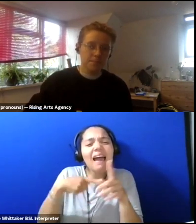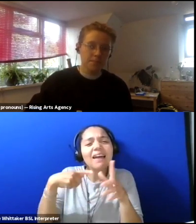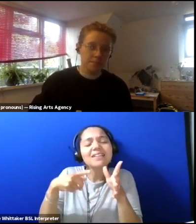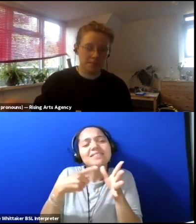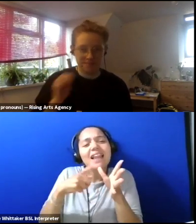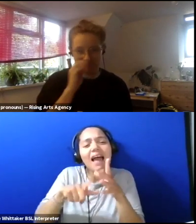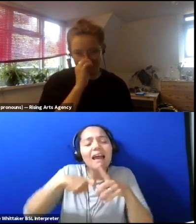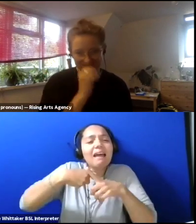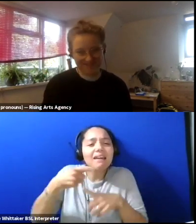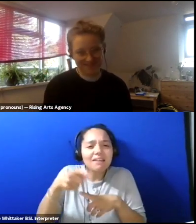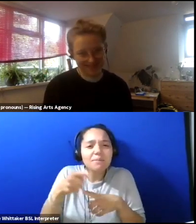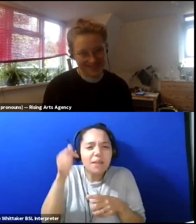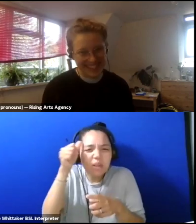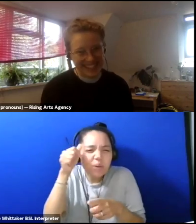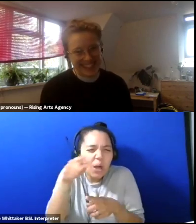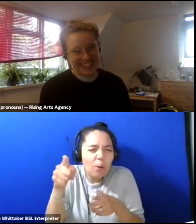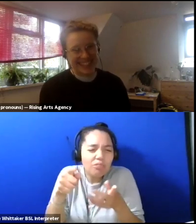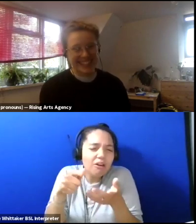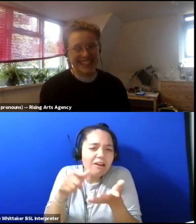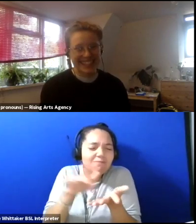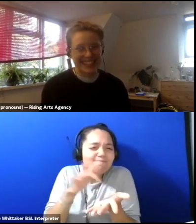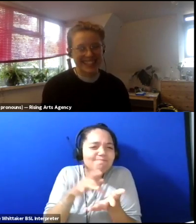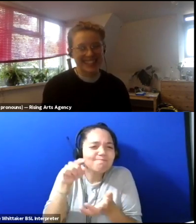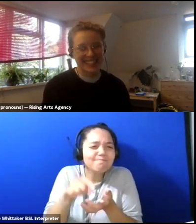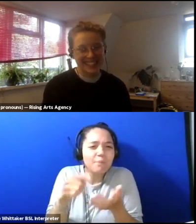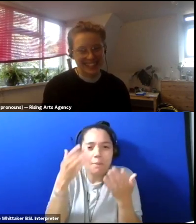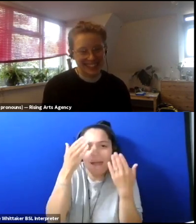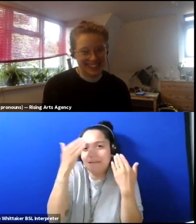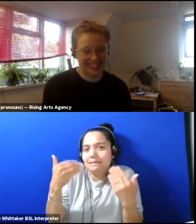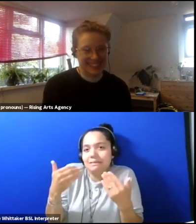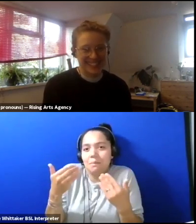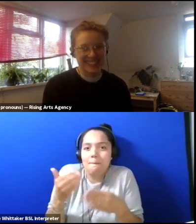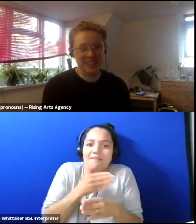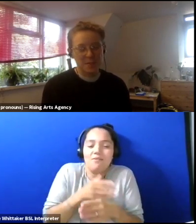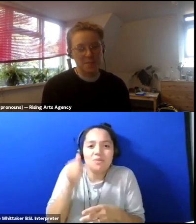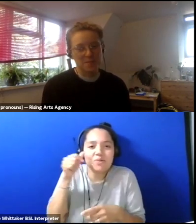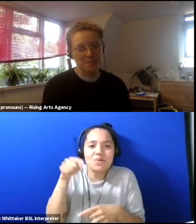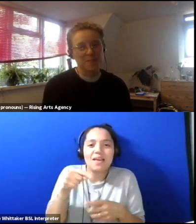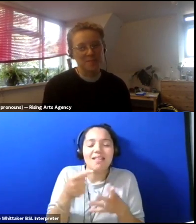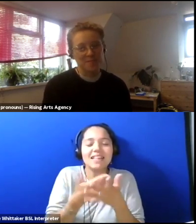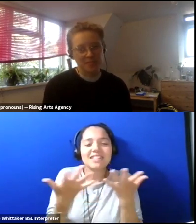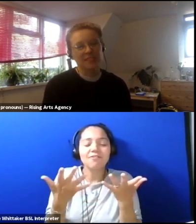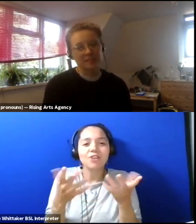You probably all know what it's called. I don't know, I didn't before. And then there's different channels.